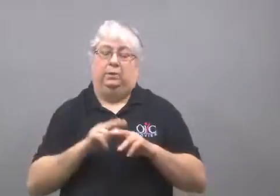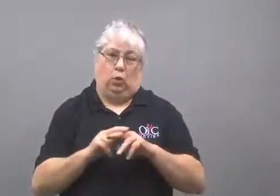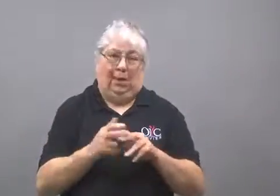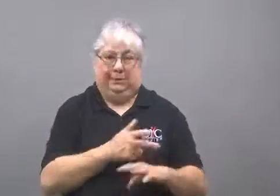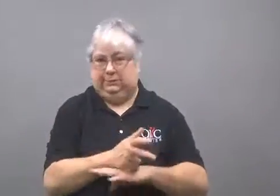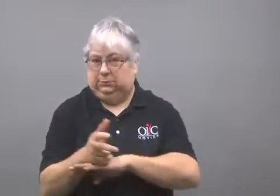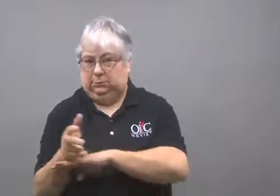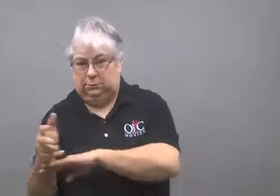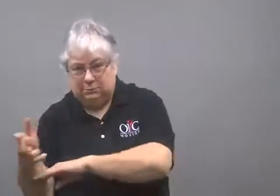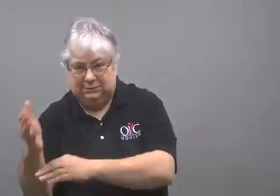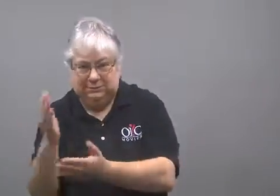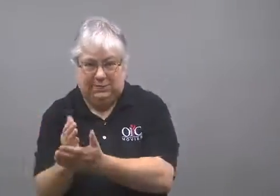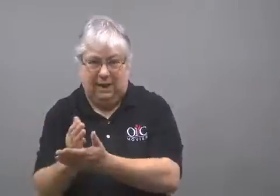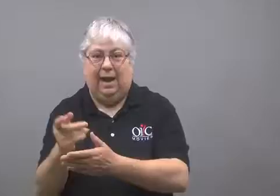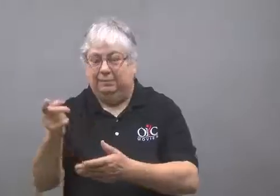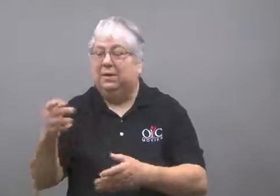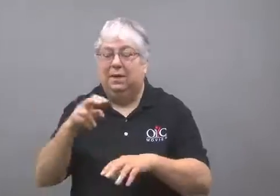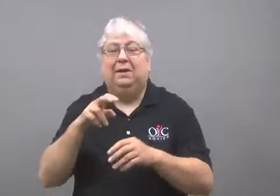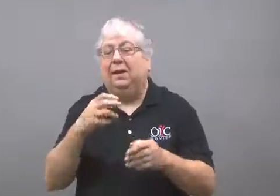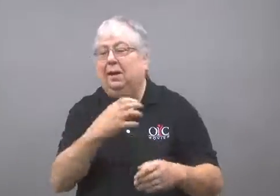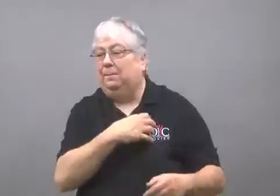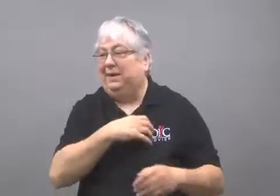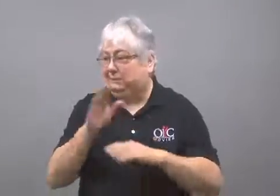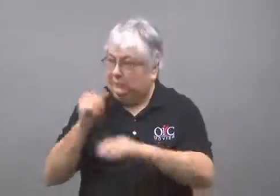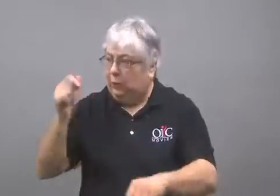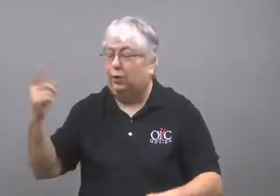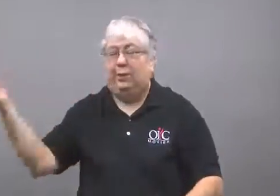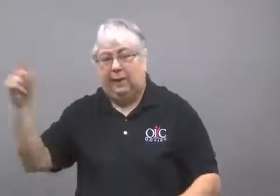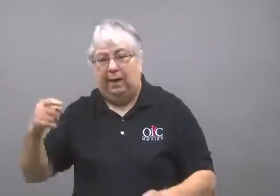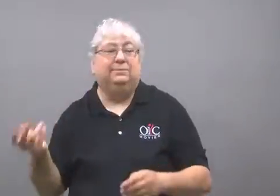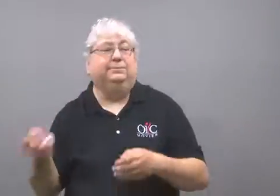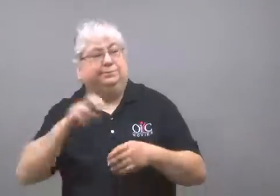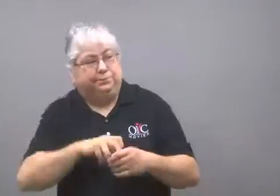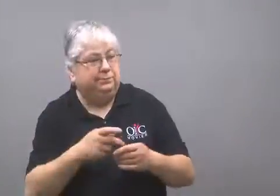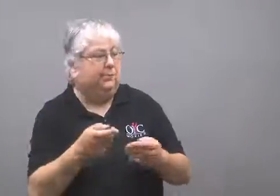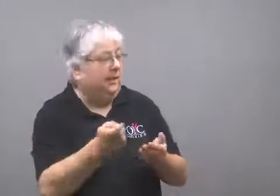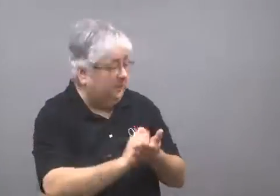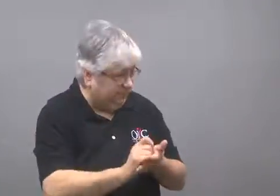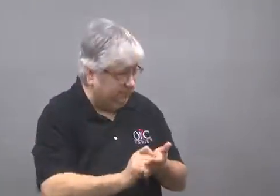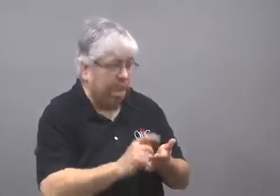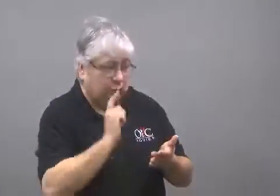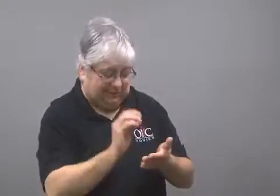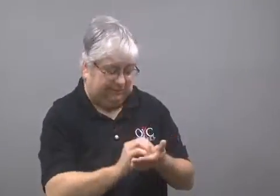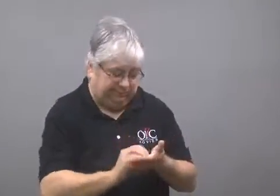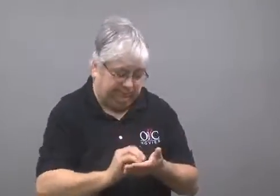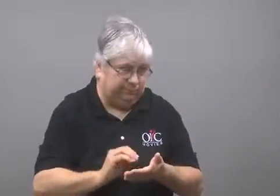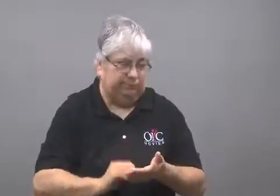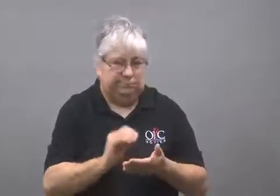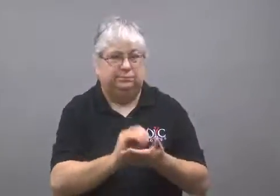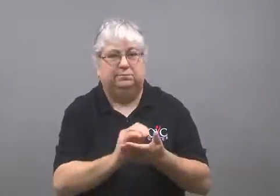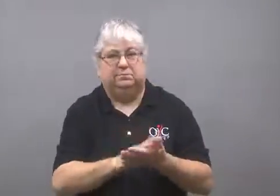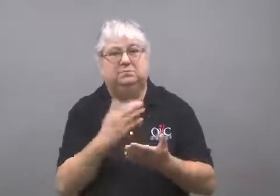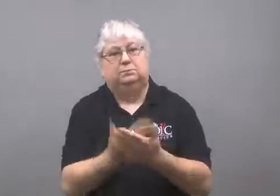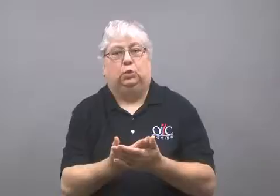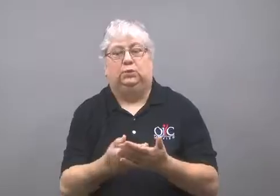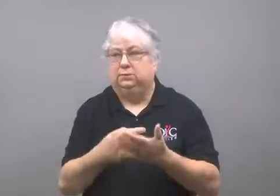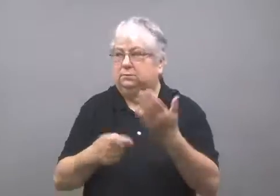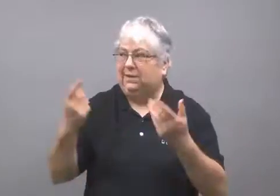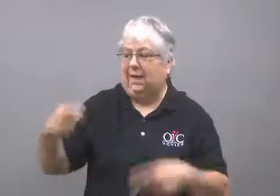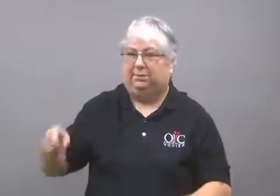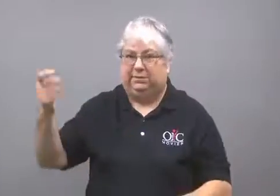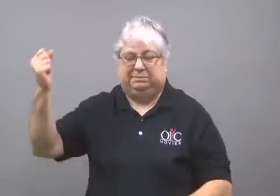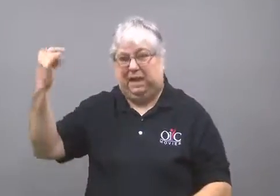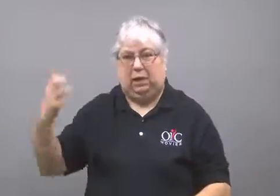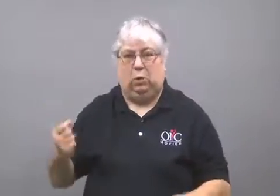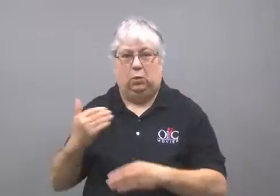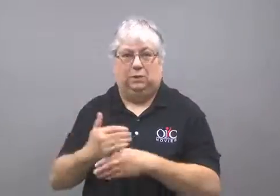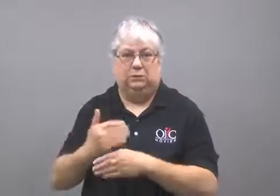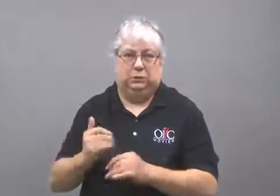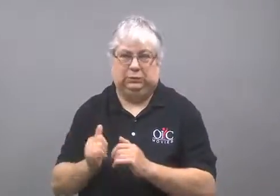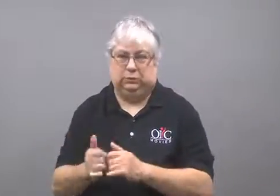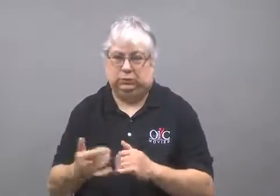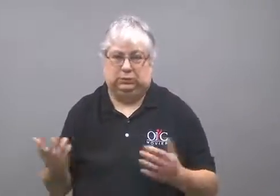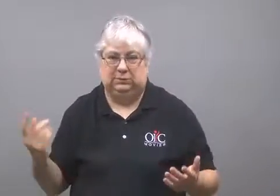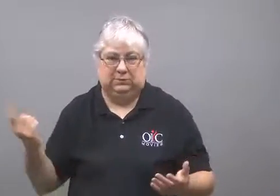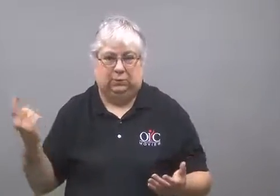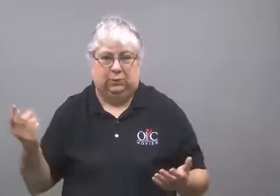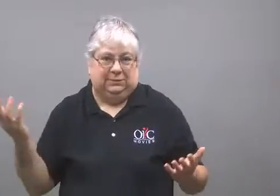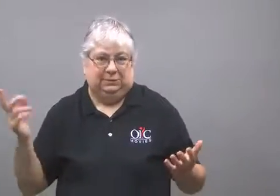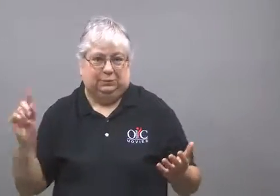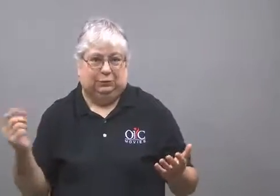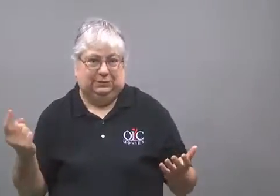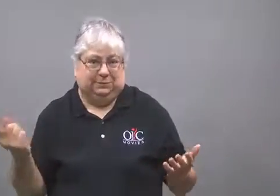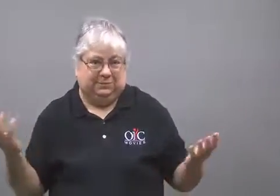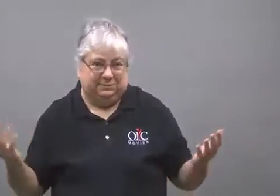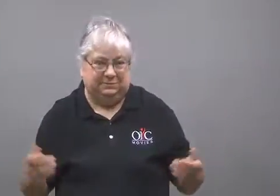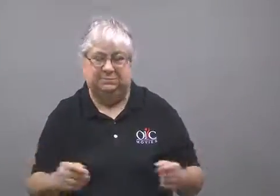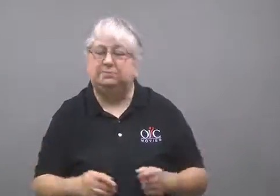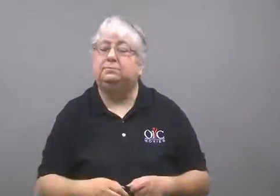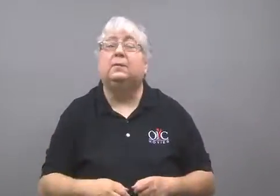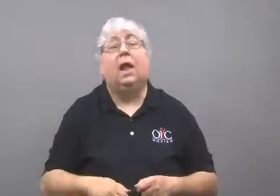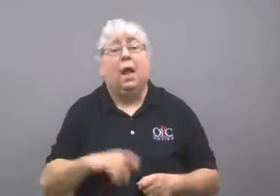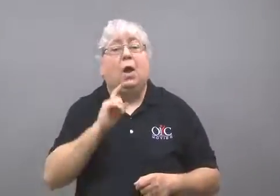The train had to stop, and police boarded and made out a report.